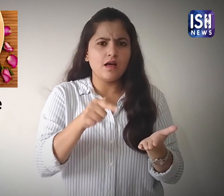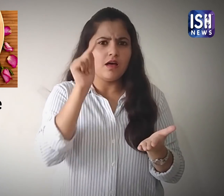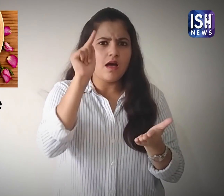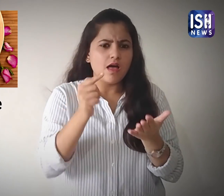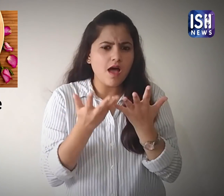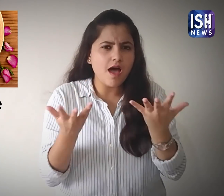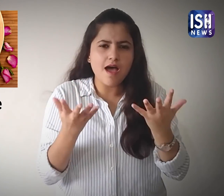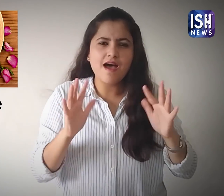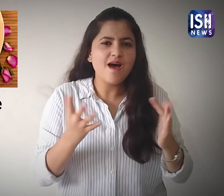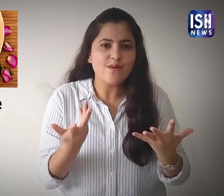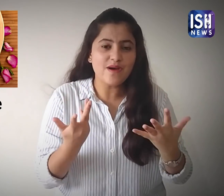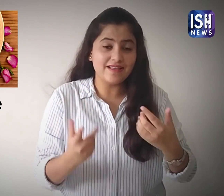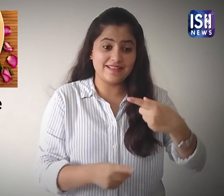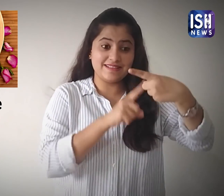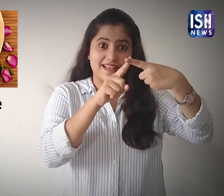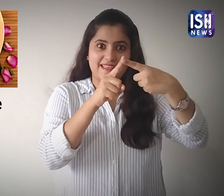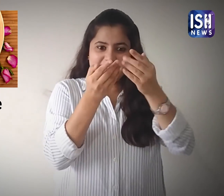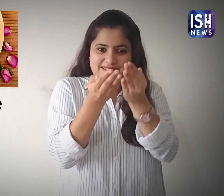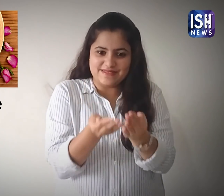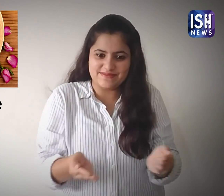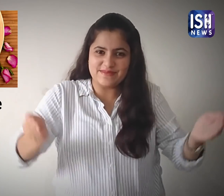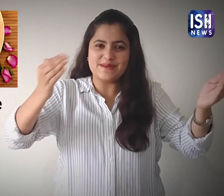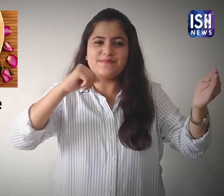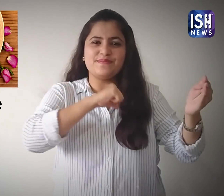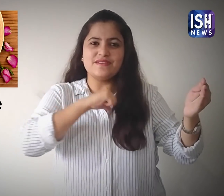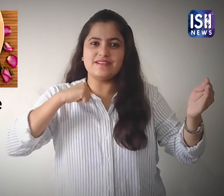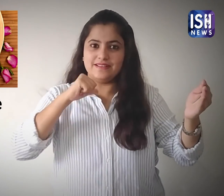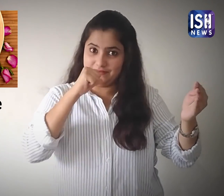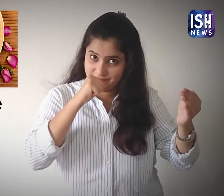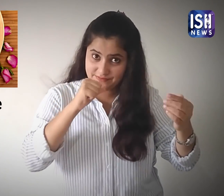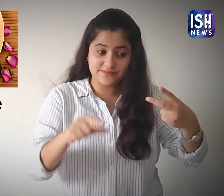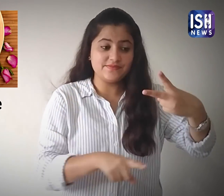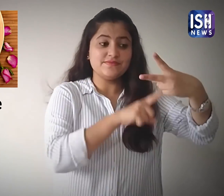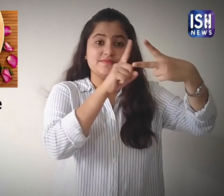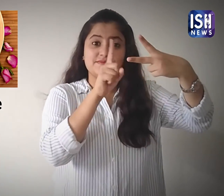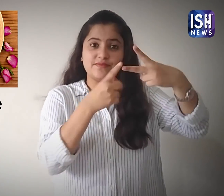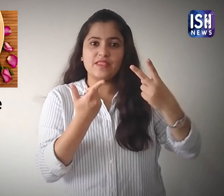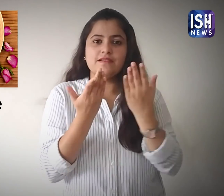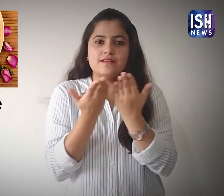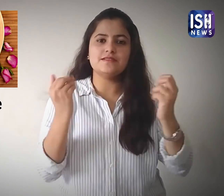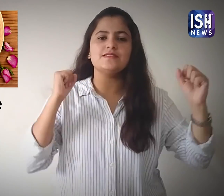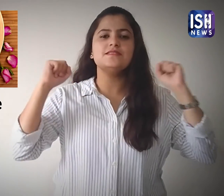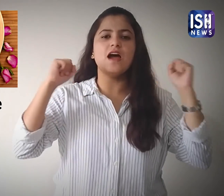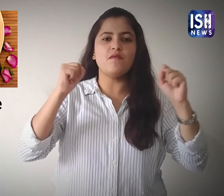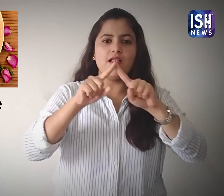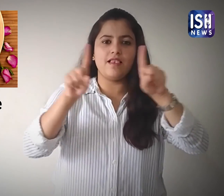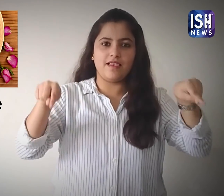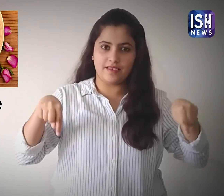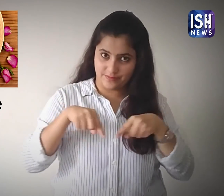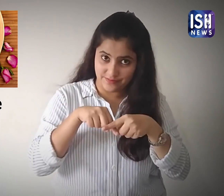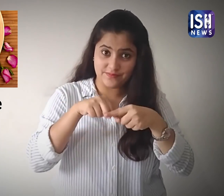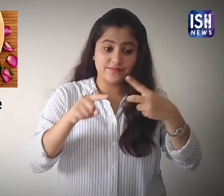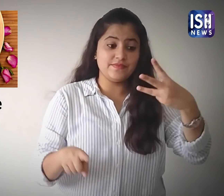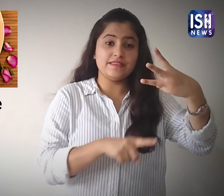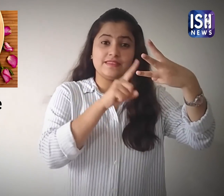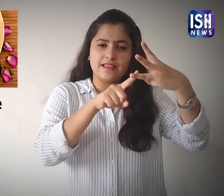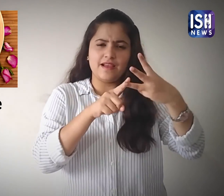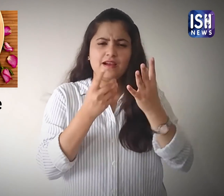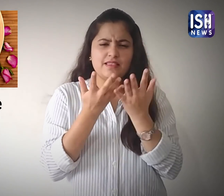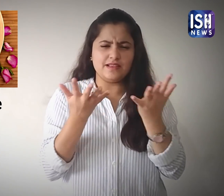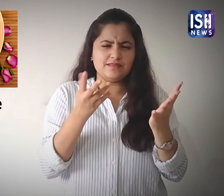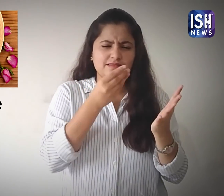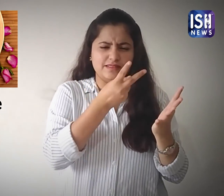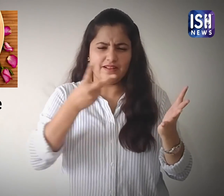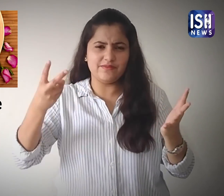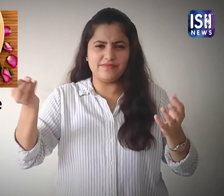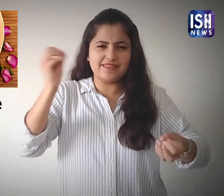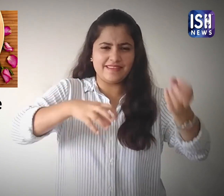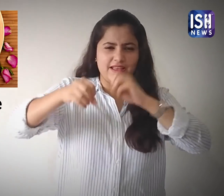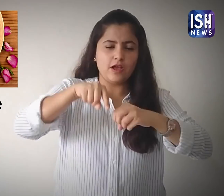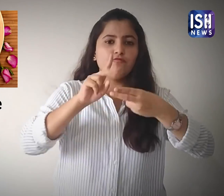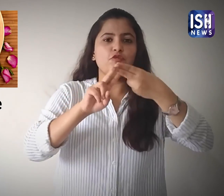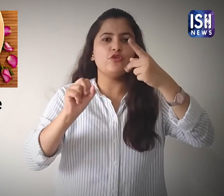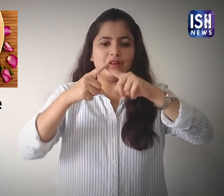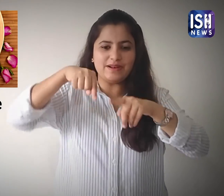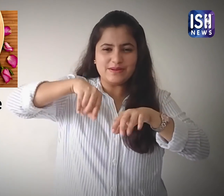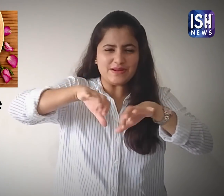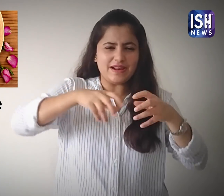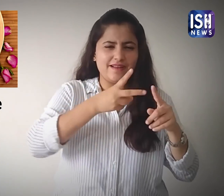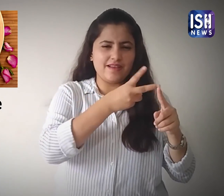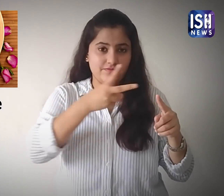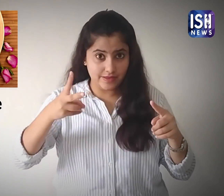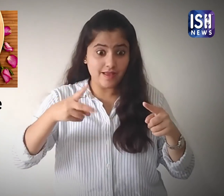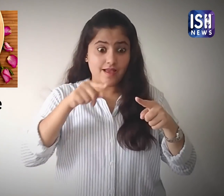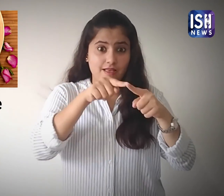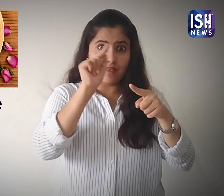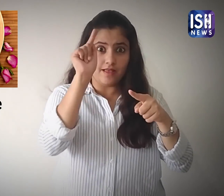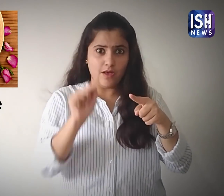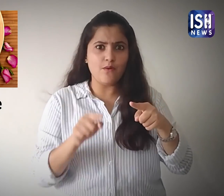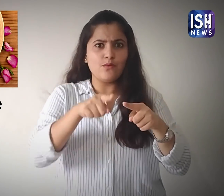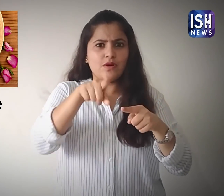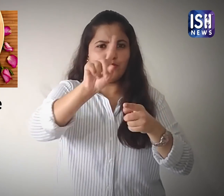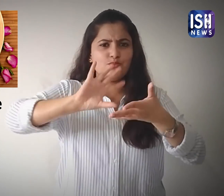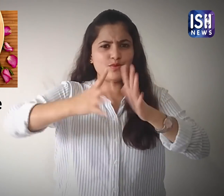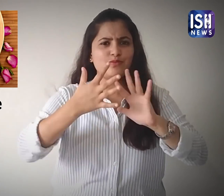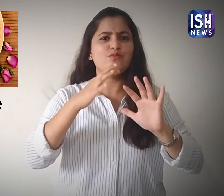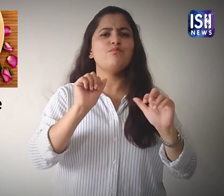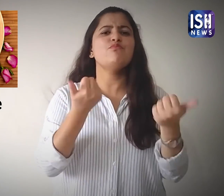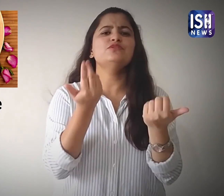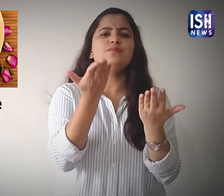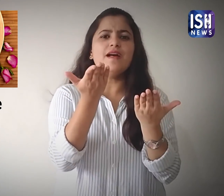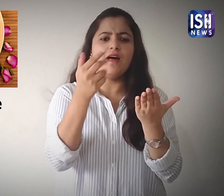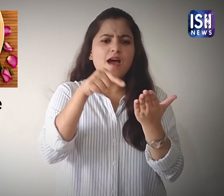You need a large tub, towel for drying, and a few other things to make your own foot spa.